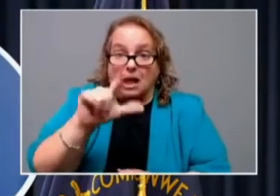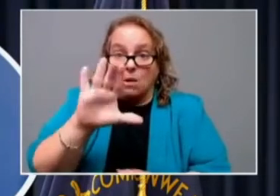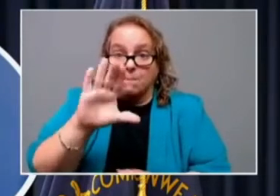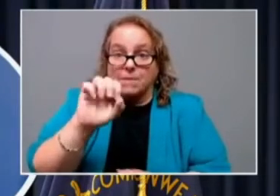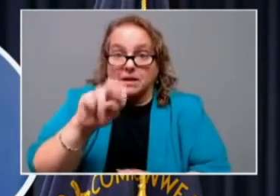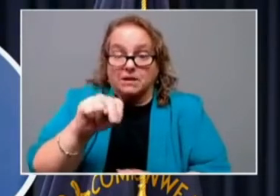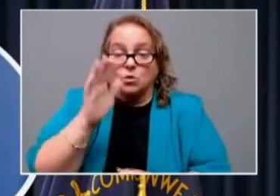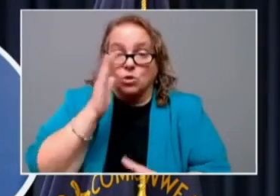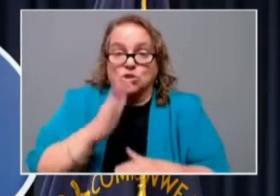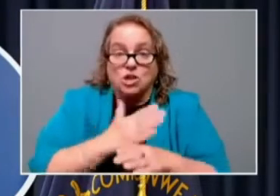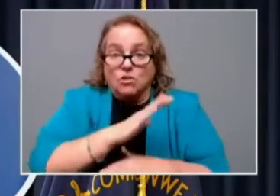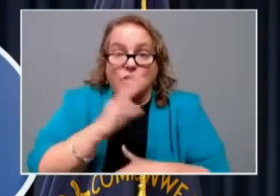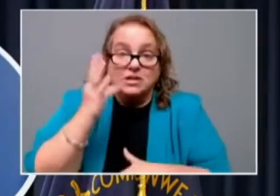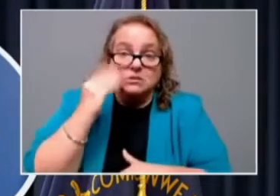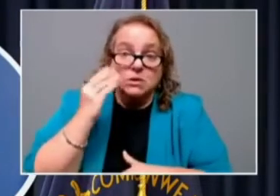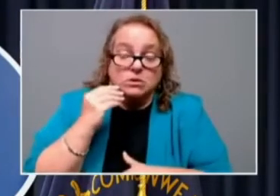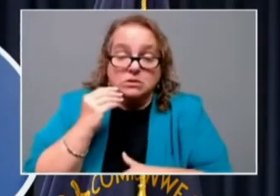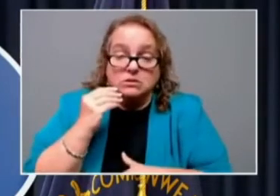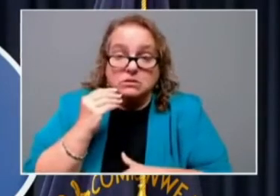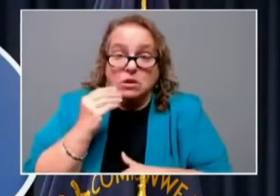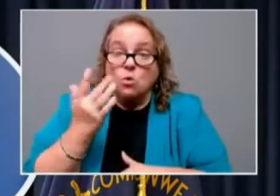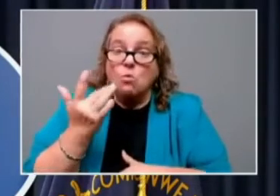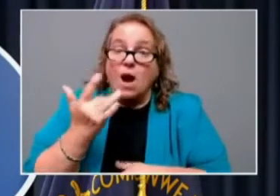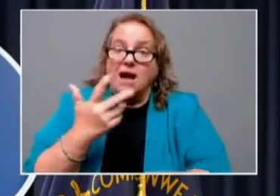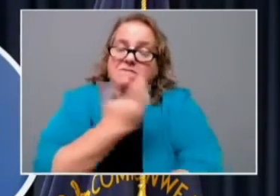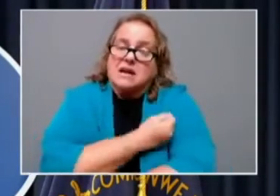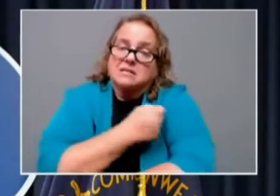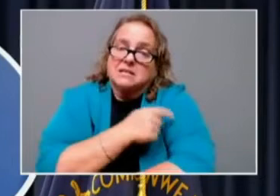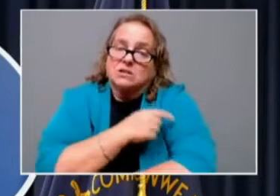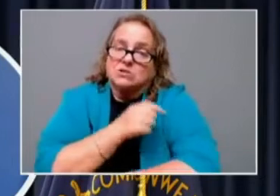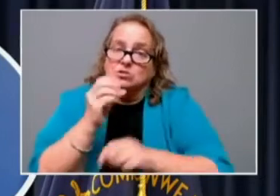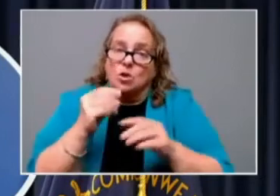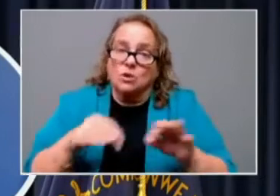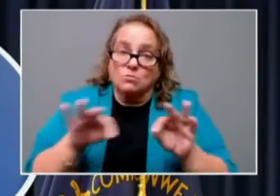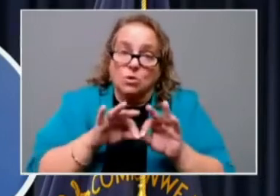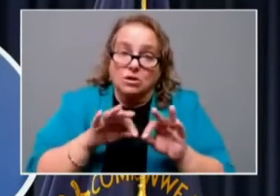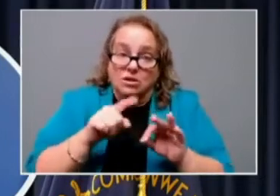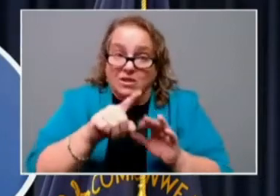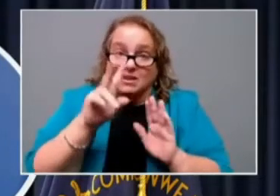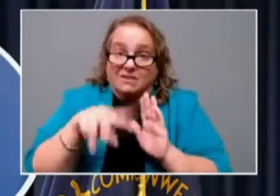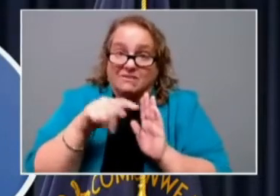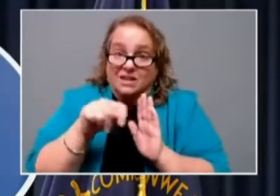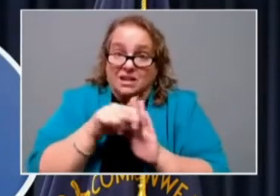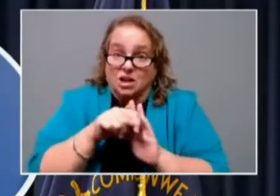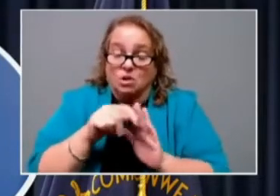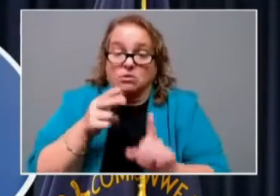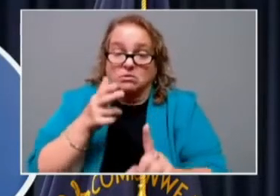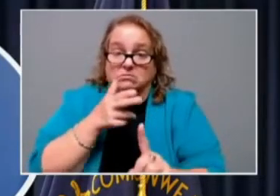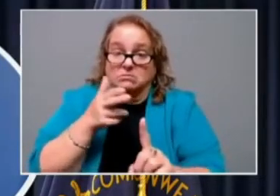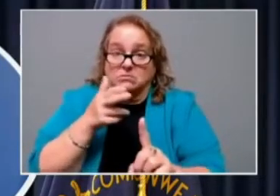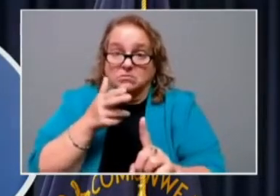getting vaccinated is so important. This video is taken right outside of their shift at the hospital.